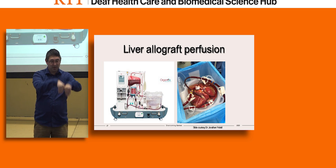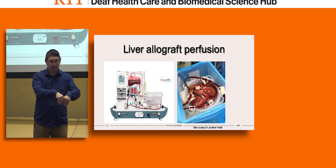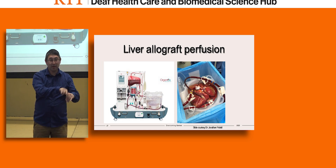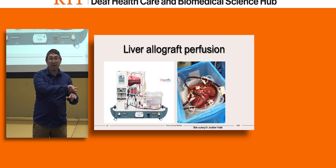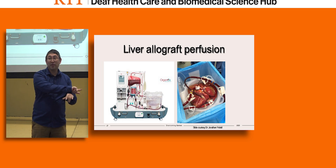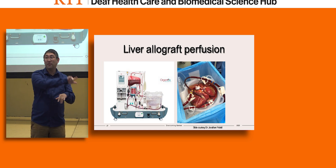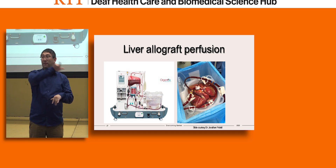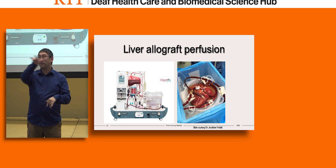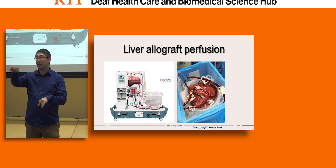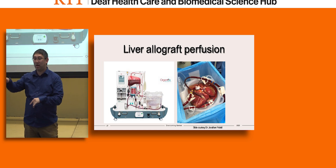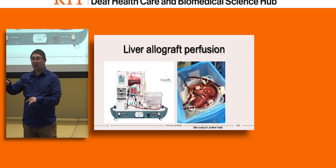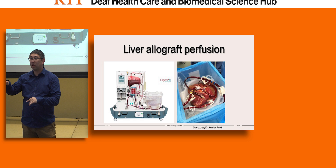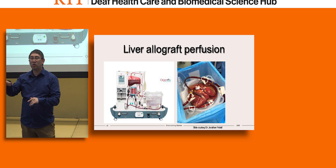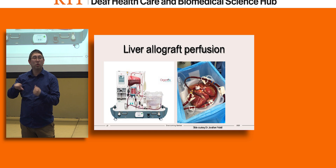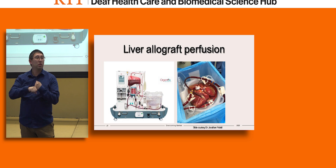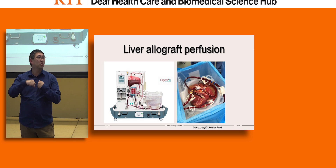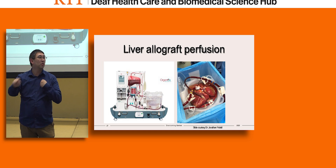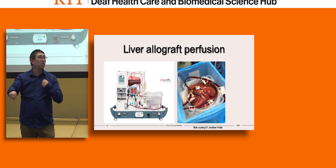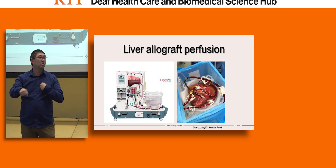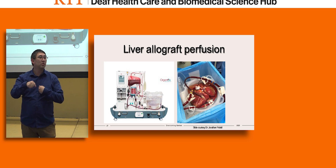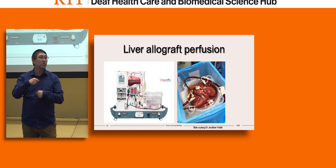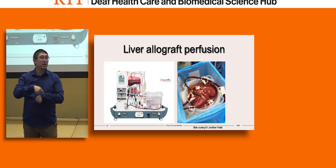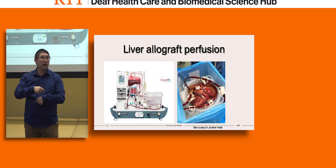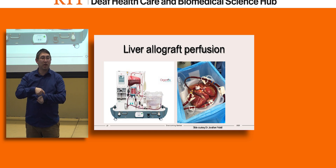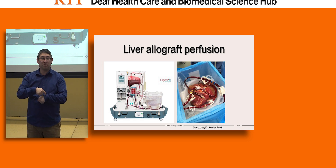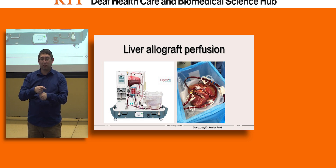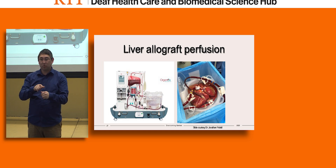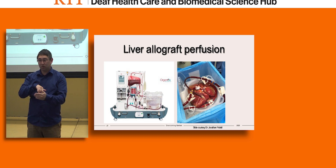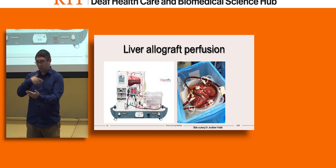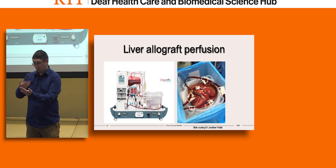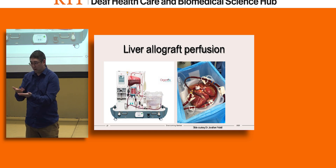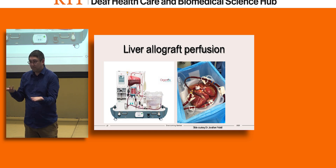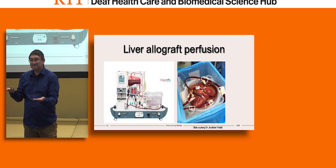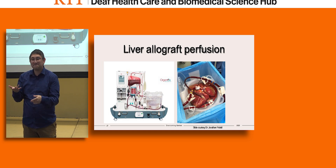out of the donor, to fly it back, was just too long and we couldn't use it, right?